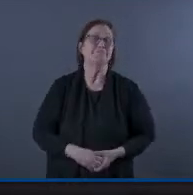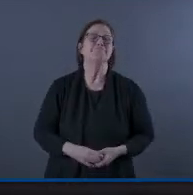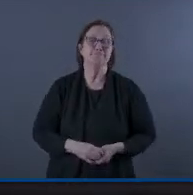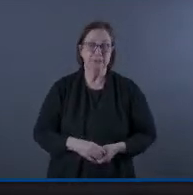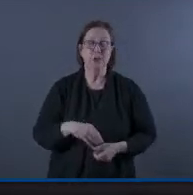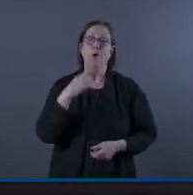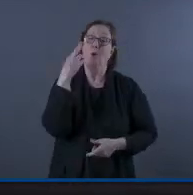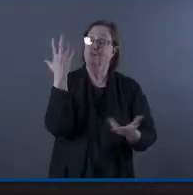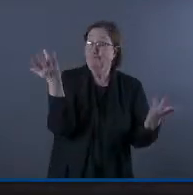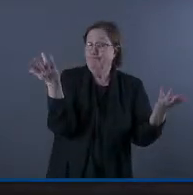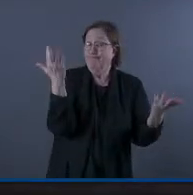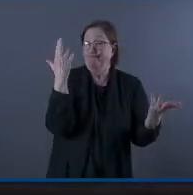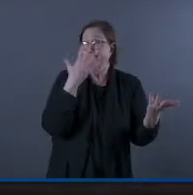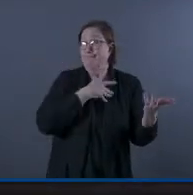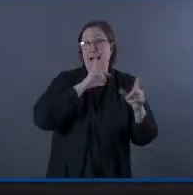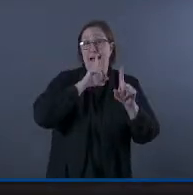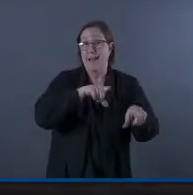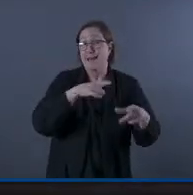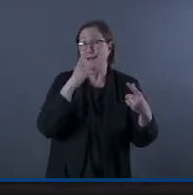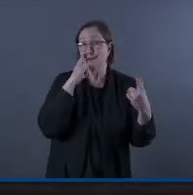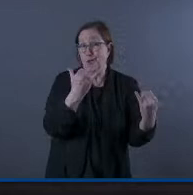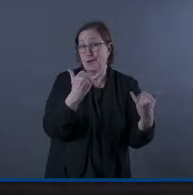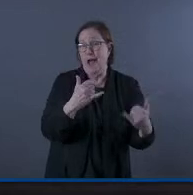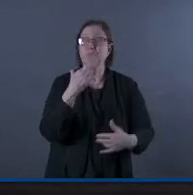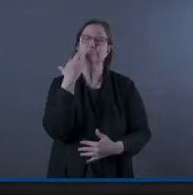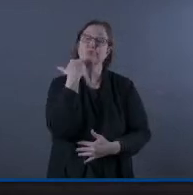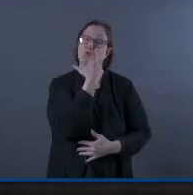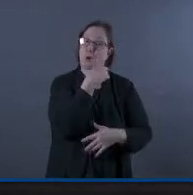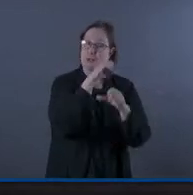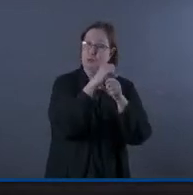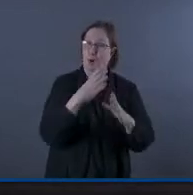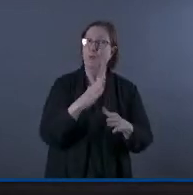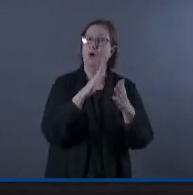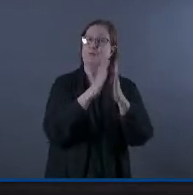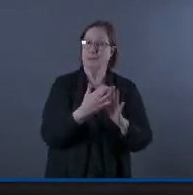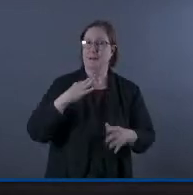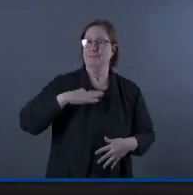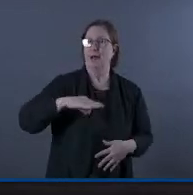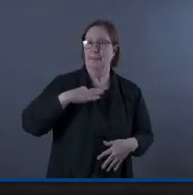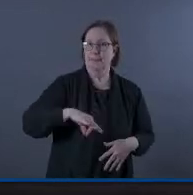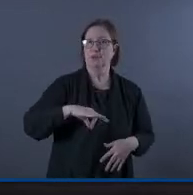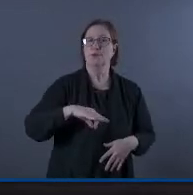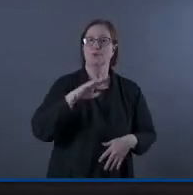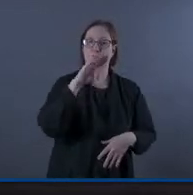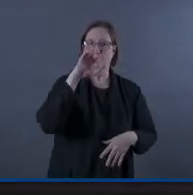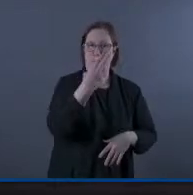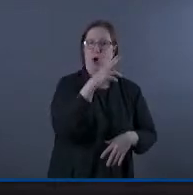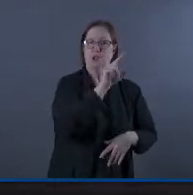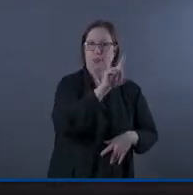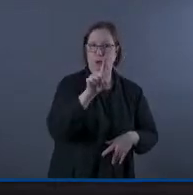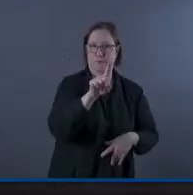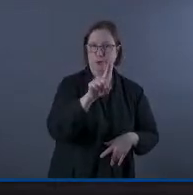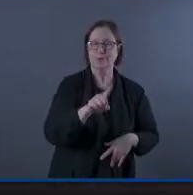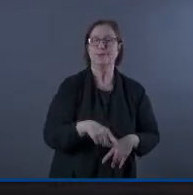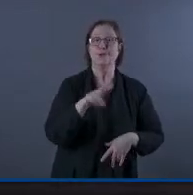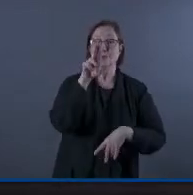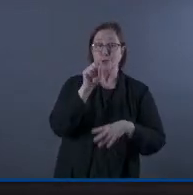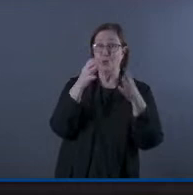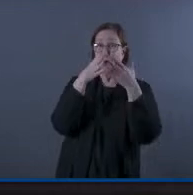And then there's this commitment to have vaccines for all Americans by May 1st. And so it's hard to wait, we know that,